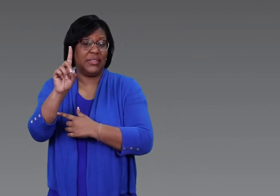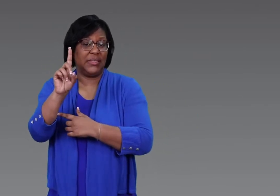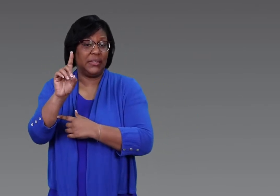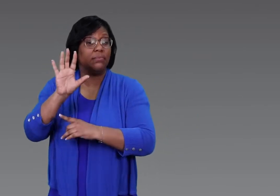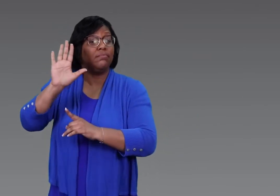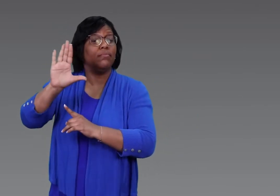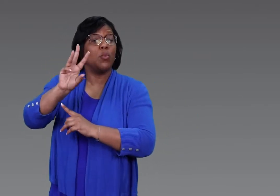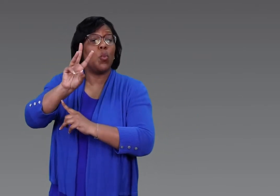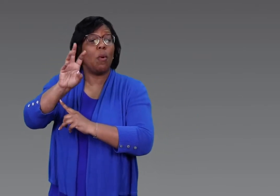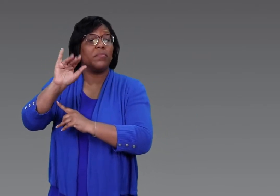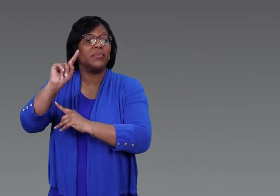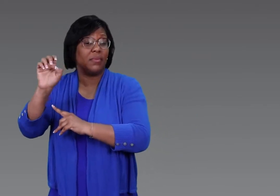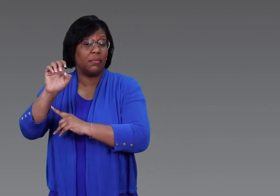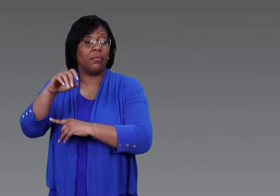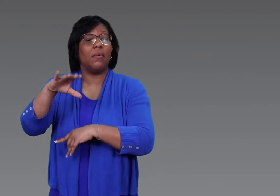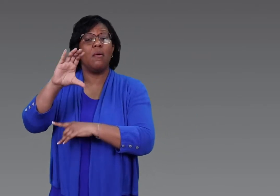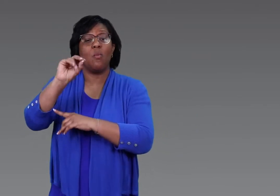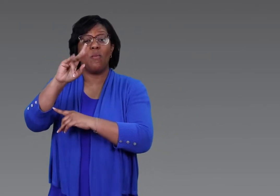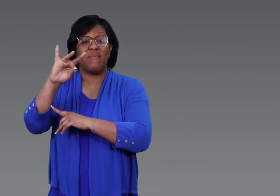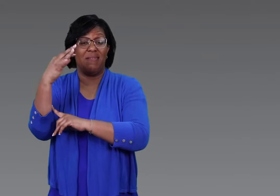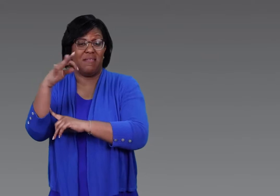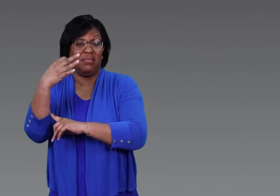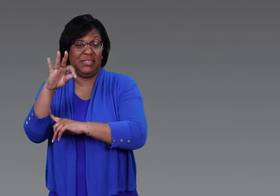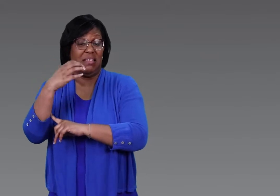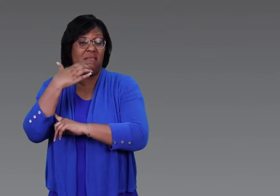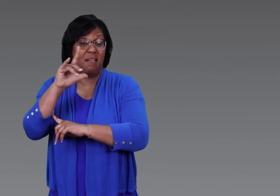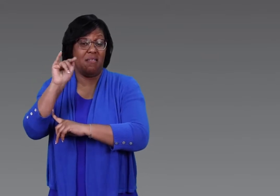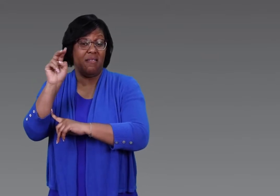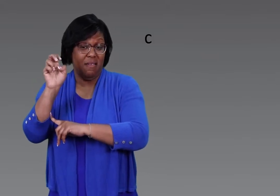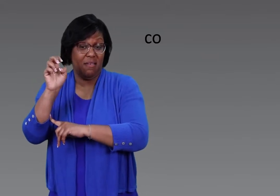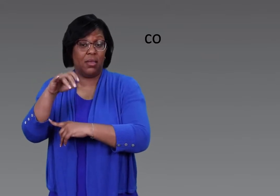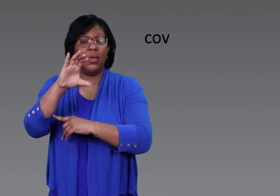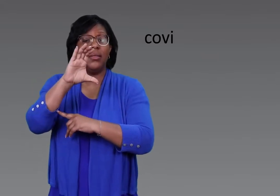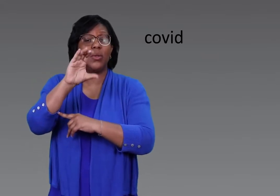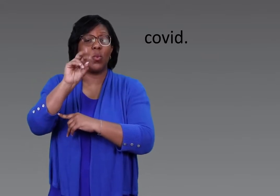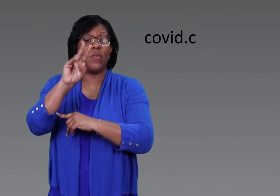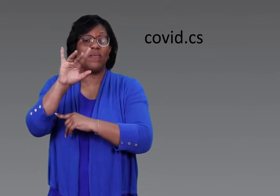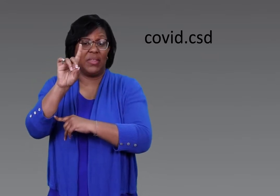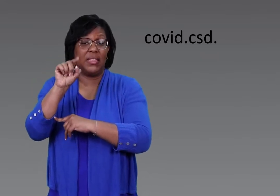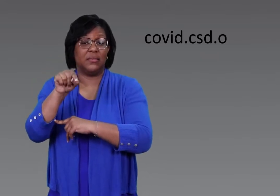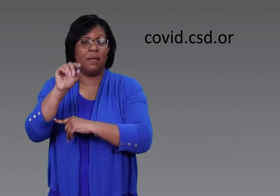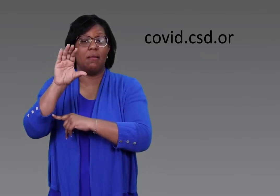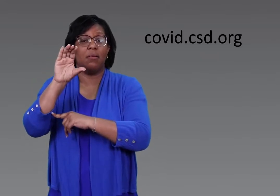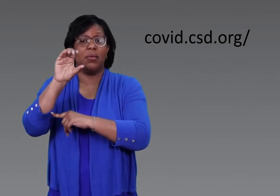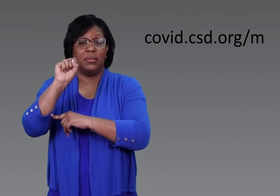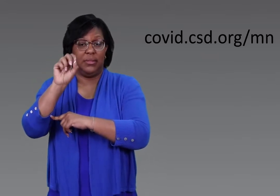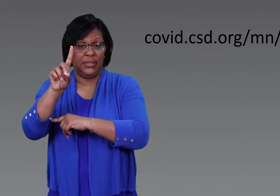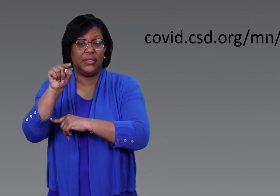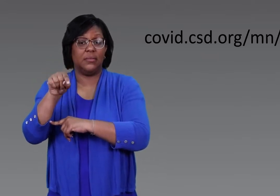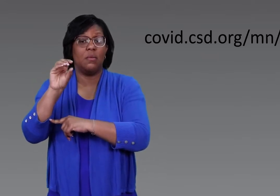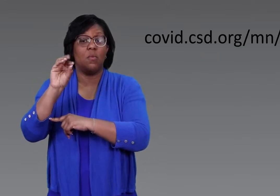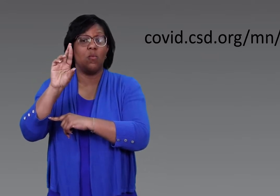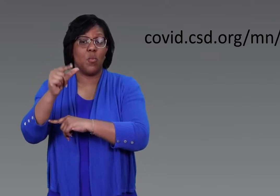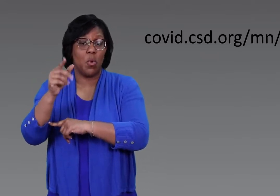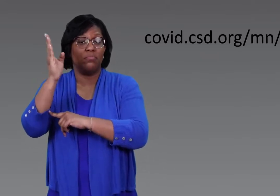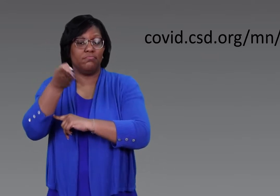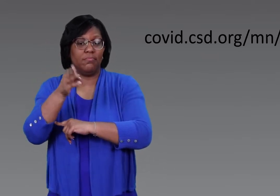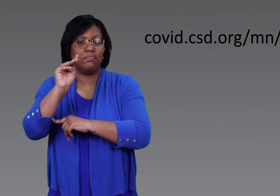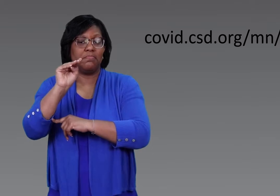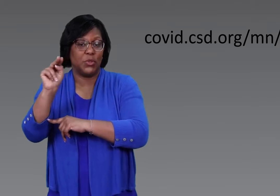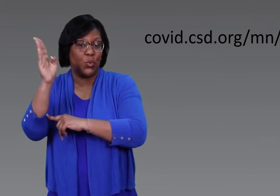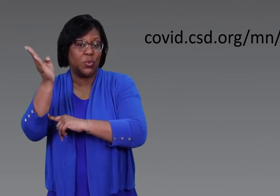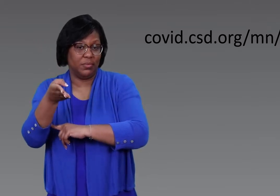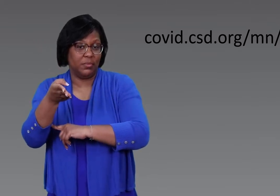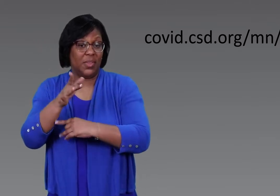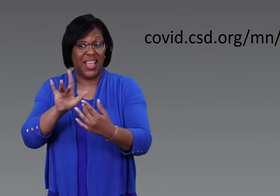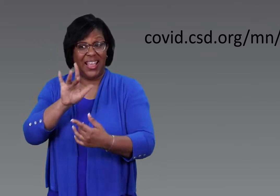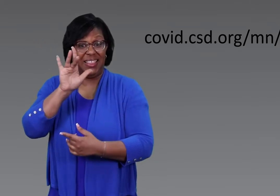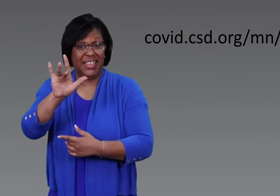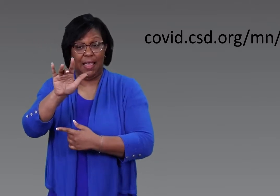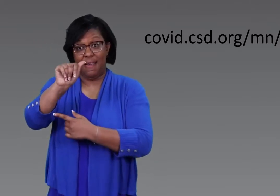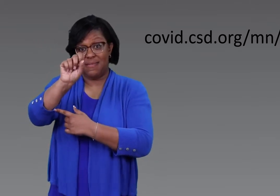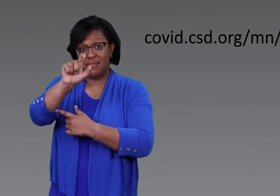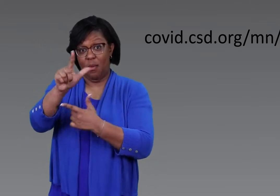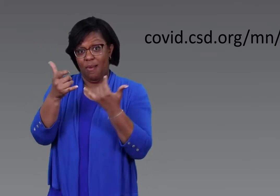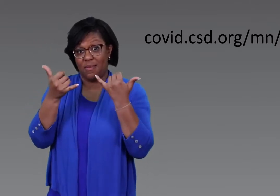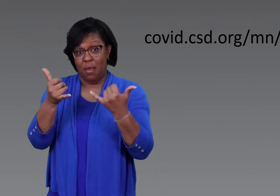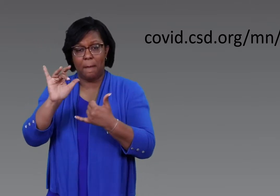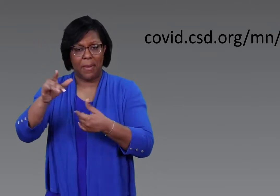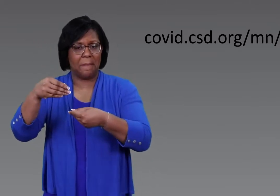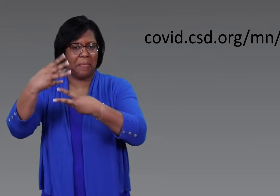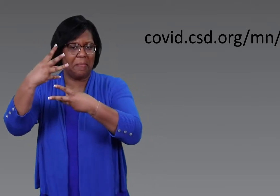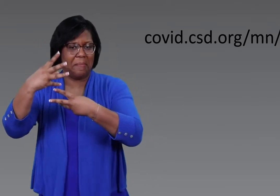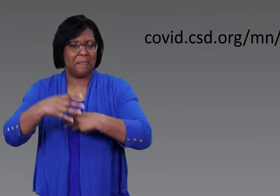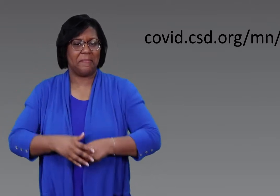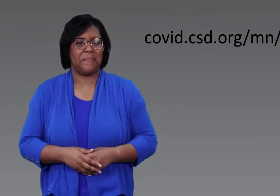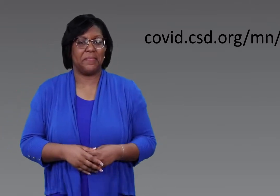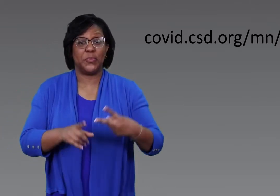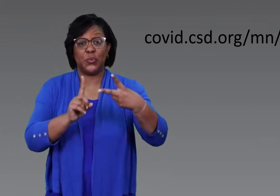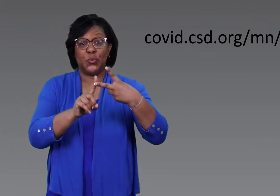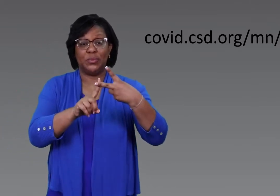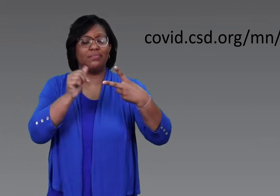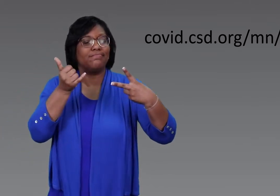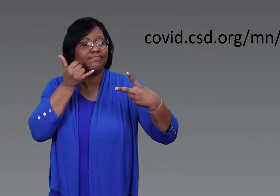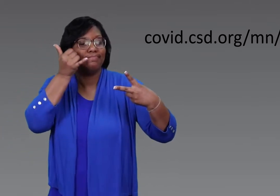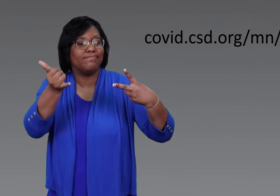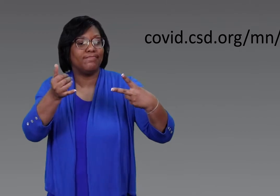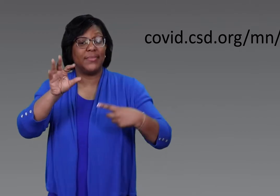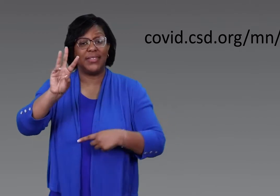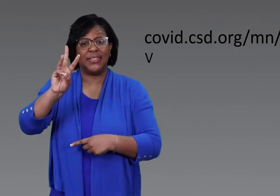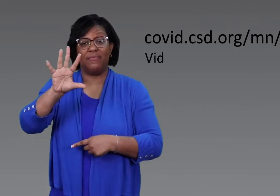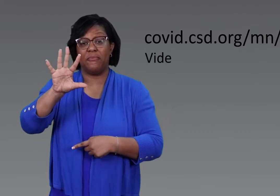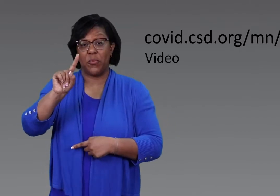CSD's dedicated COVID-19 hotline Web site at COVID.csd.org/mn, then click on ASL now. You can